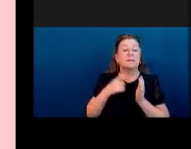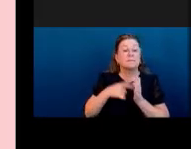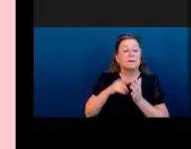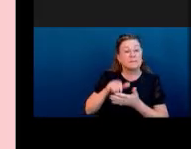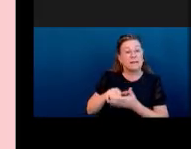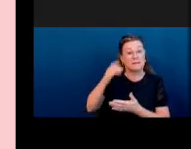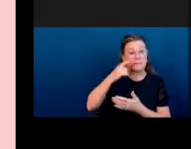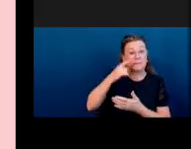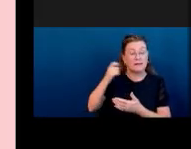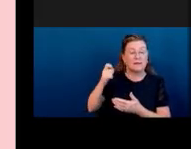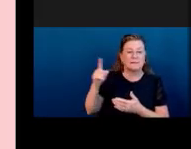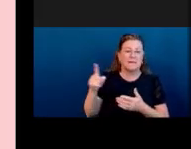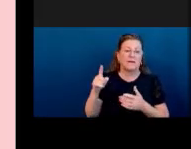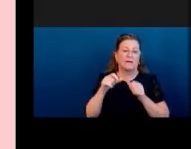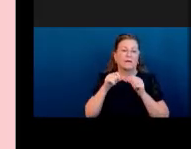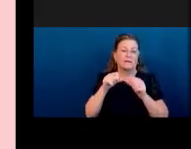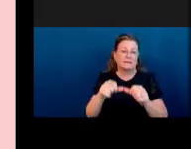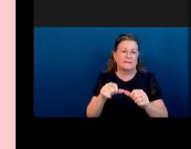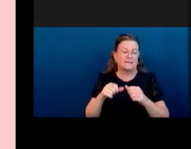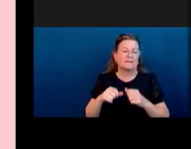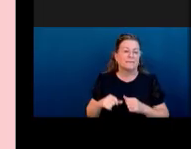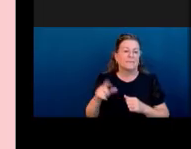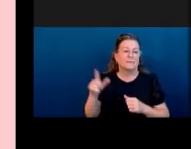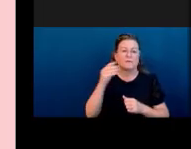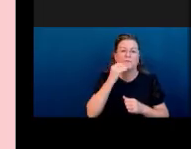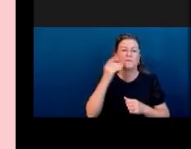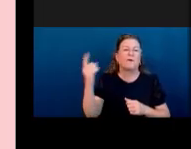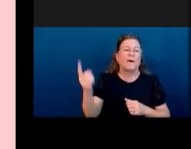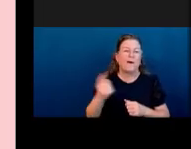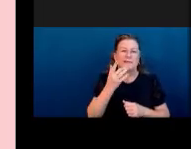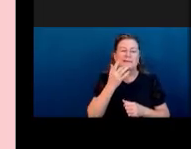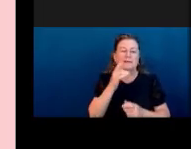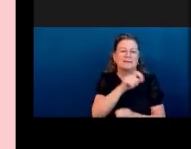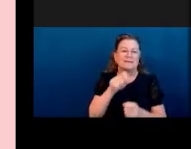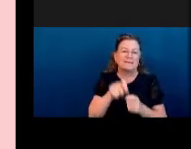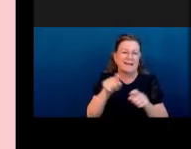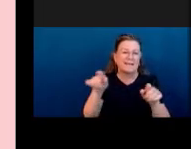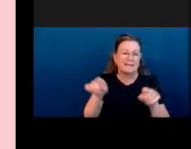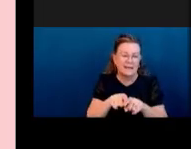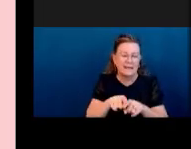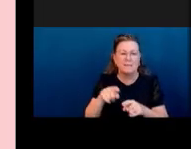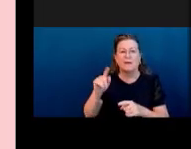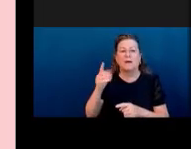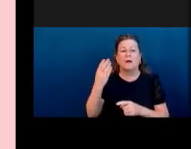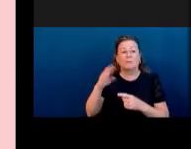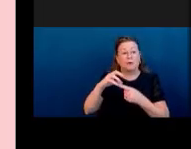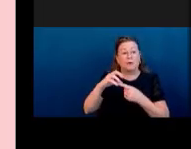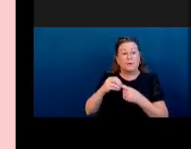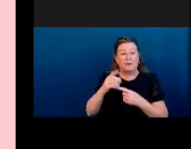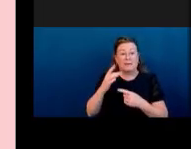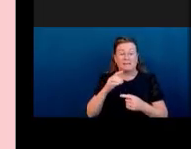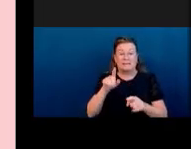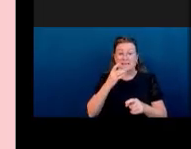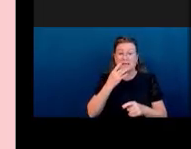consistent. So those foods are always taste the same. A blueberry does not always taste the same. A carrot does not